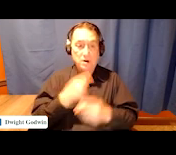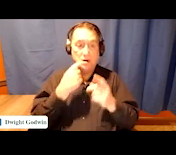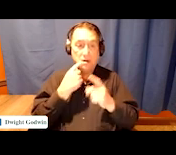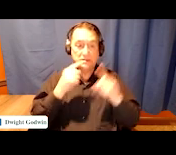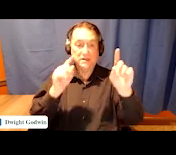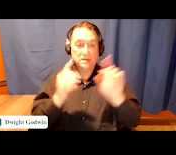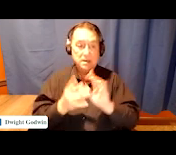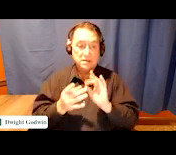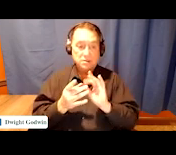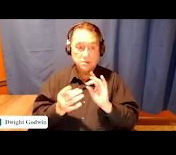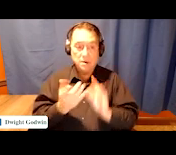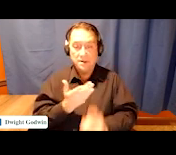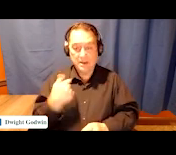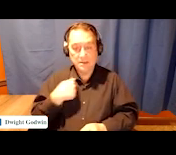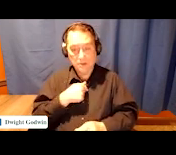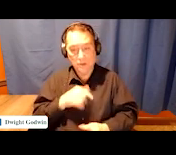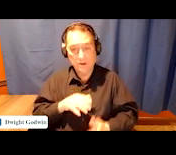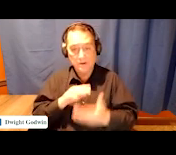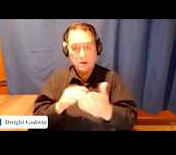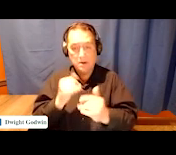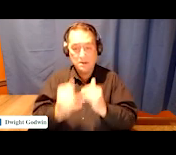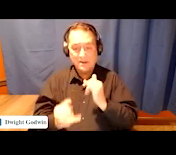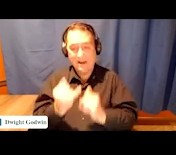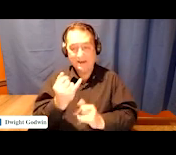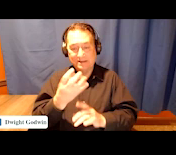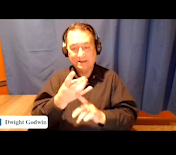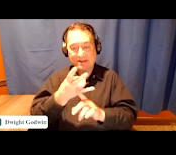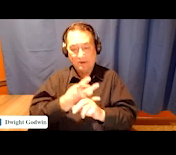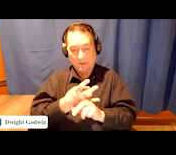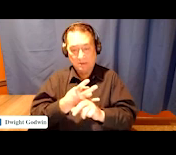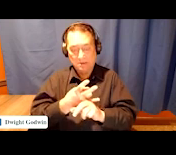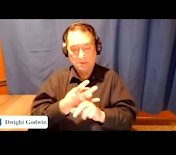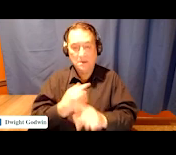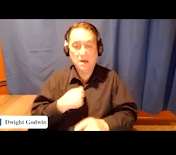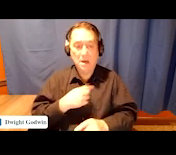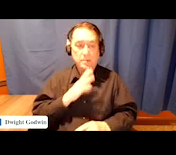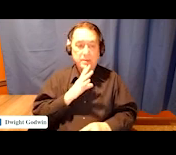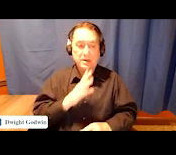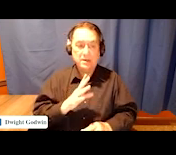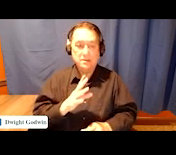things we've encountered over the last seven months. I'll be going by the presenting problem,